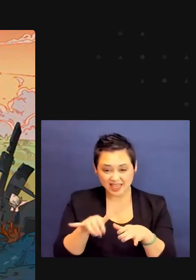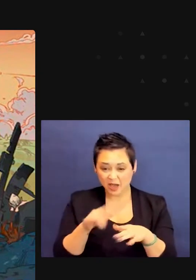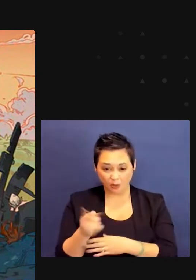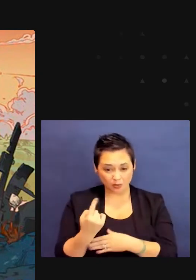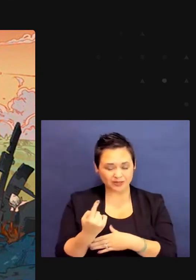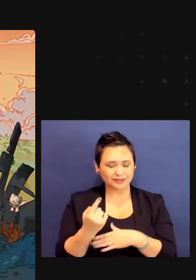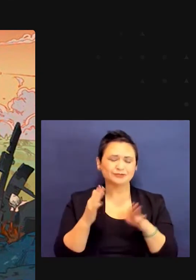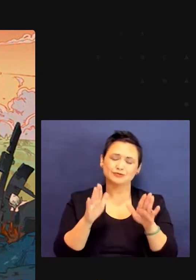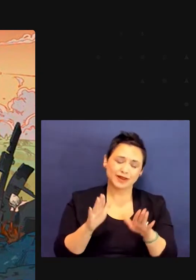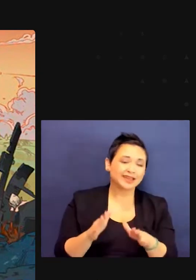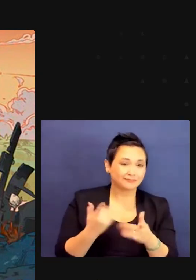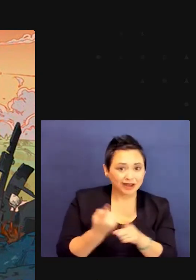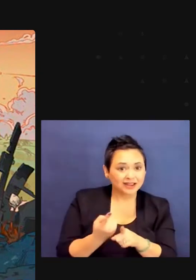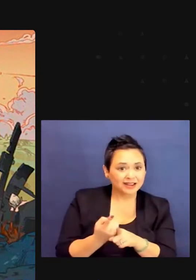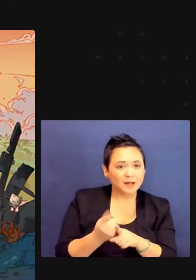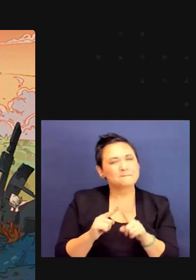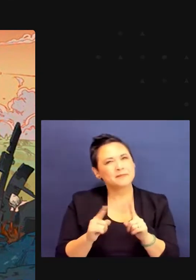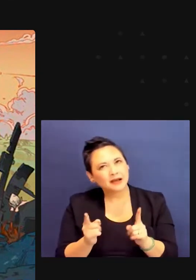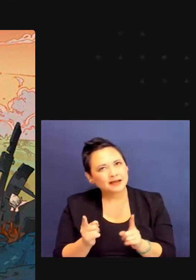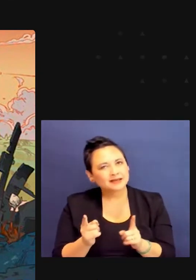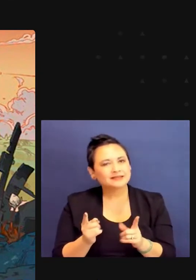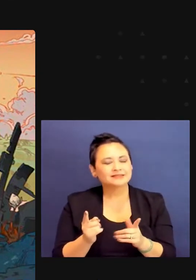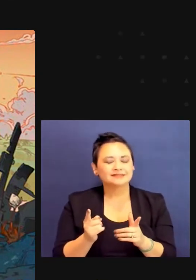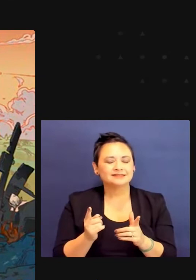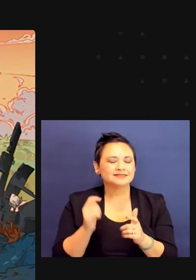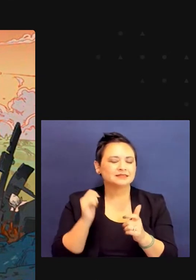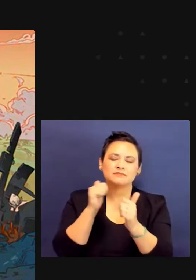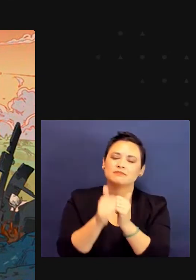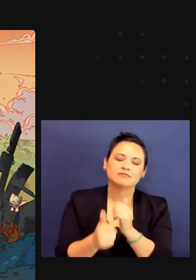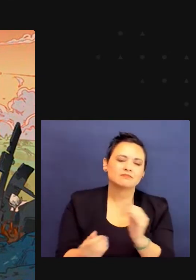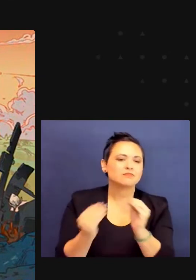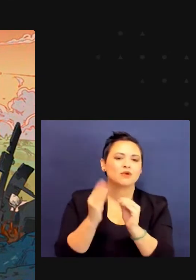And they really do impact our culture, right?